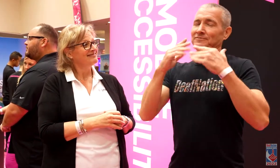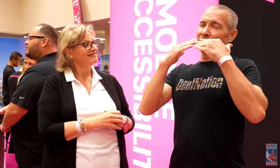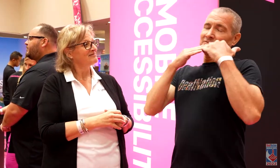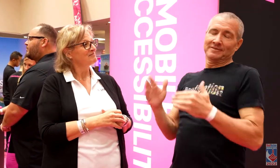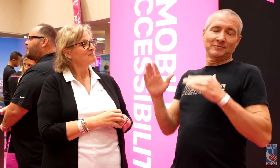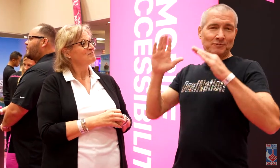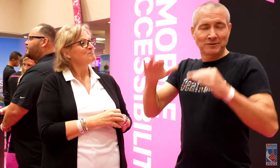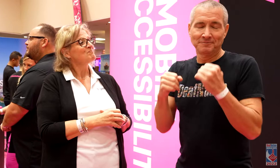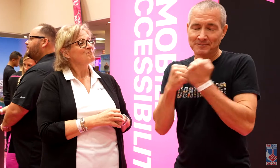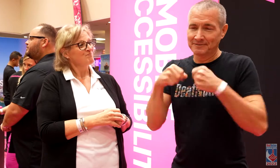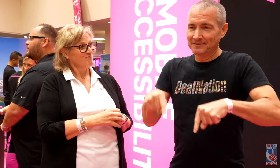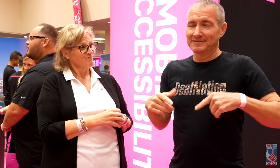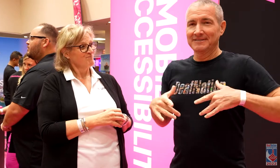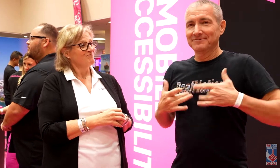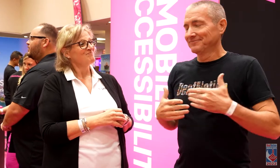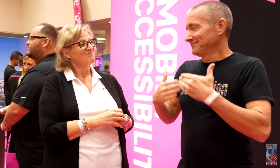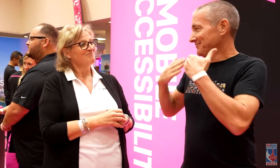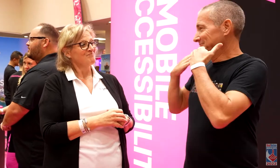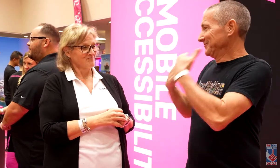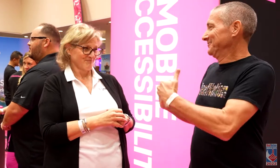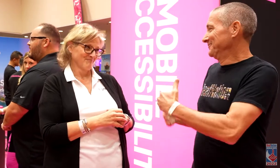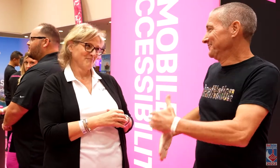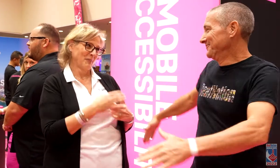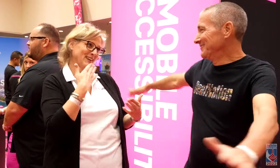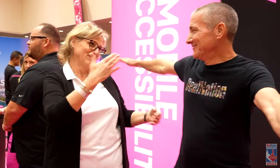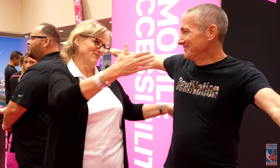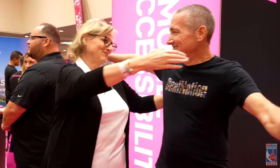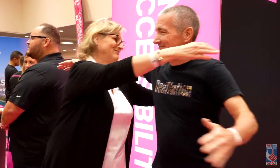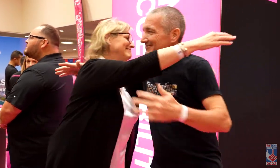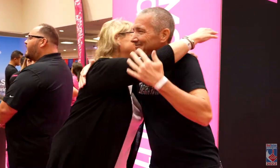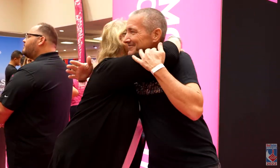Thank you for being a wonderful sponsor at this event. Thank you!